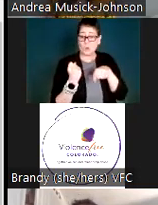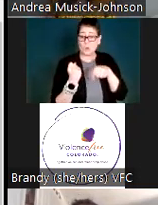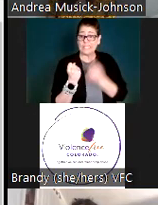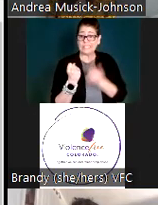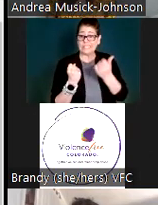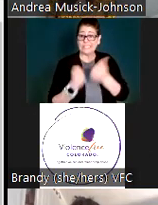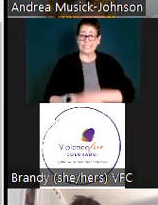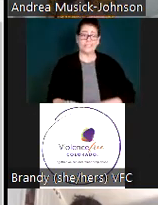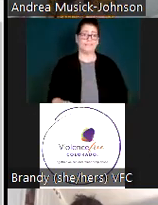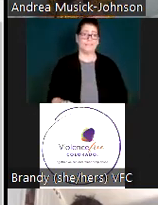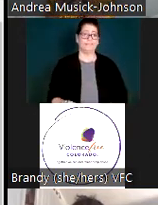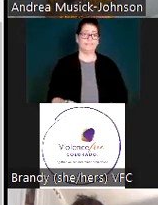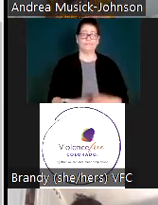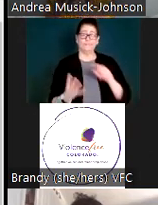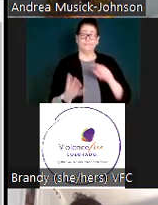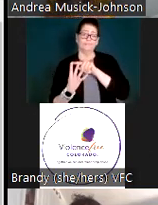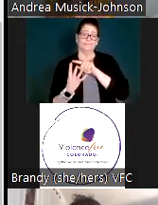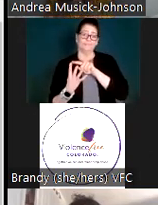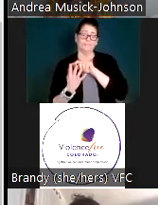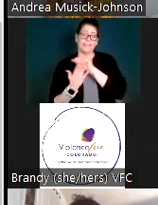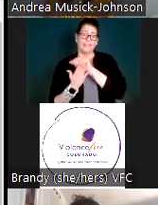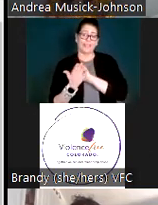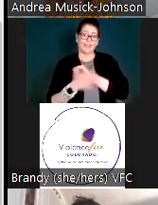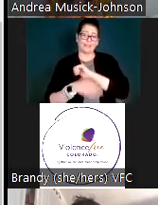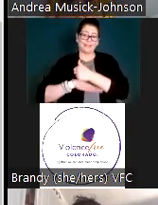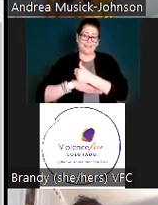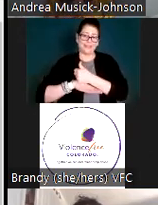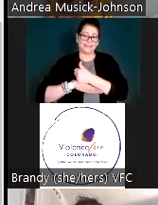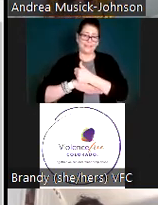is just basically, and I would click these, but it's taking too much time.